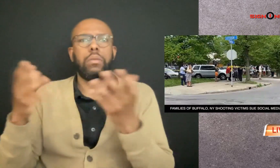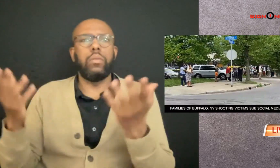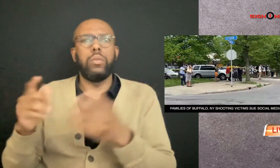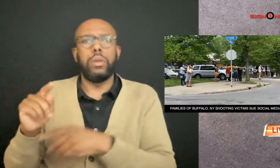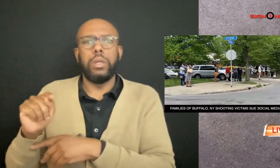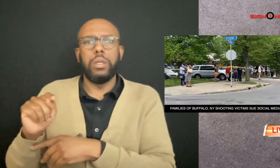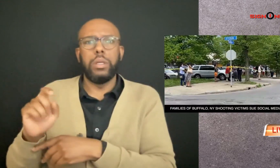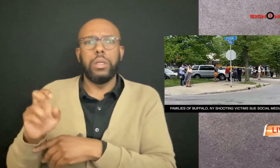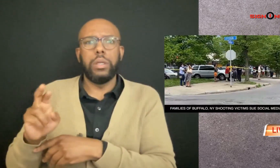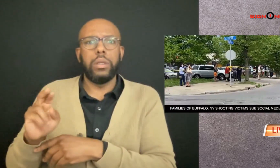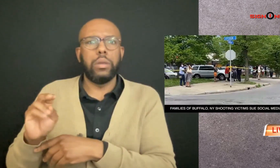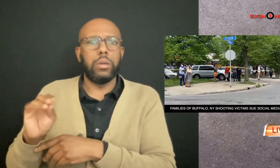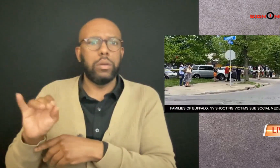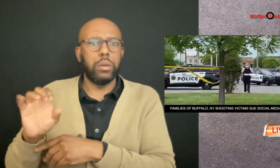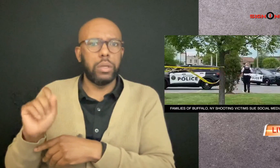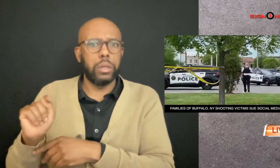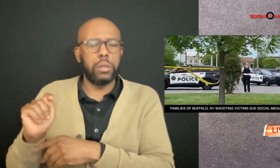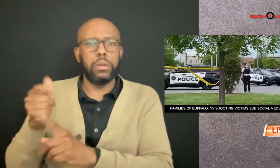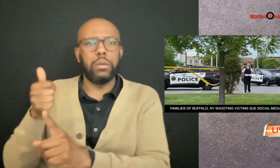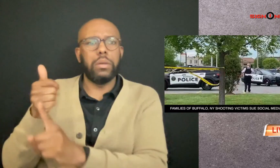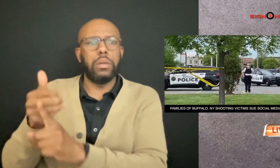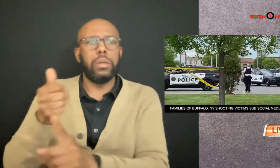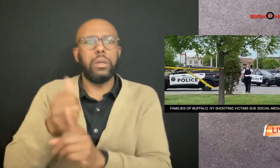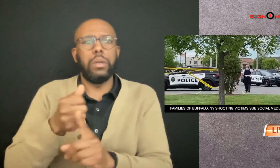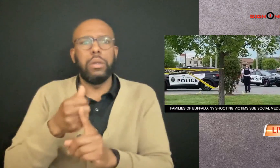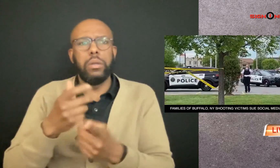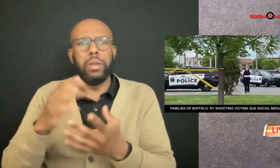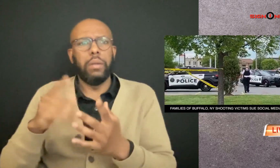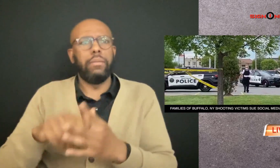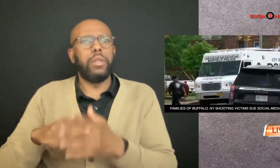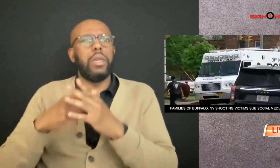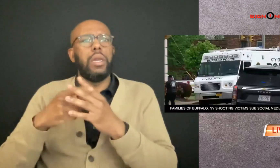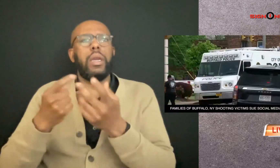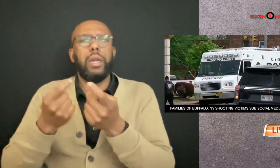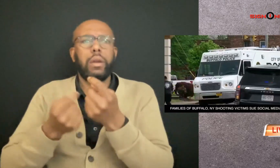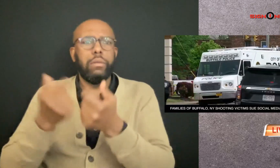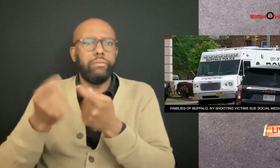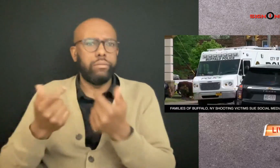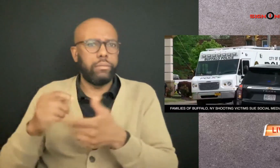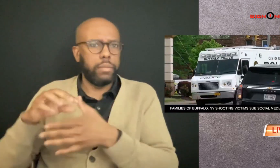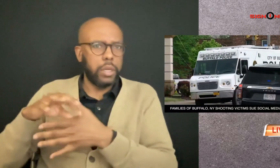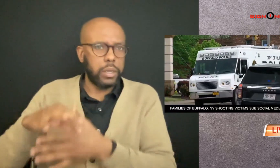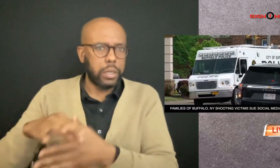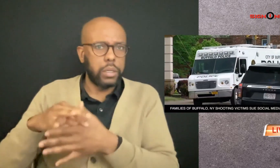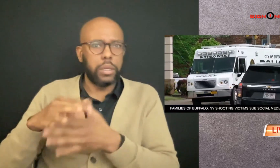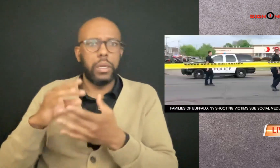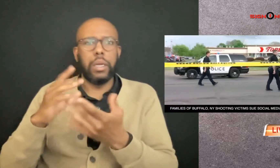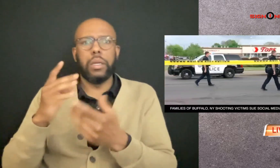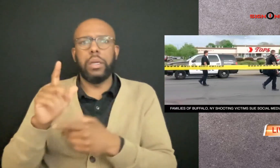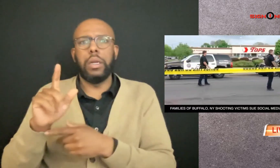at the time Meta designated the shooting as a terrorist attack and began removing content